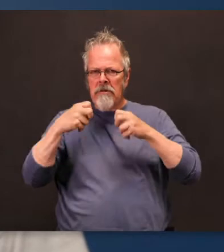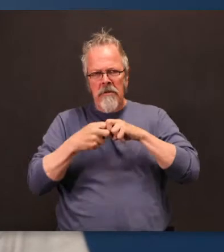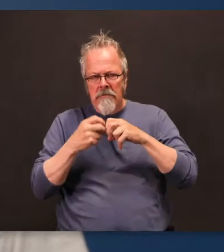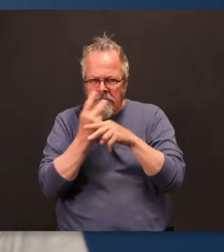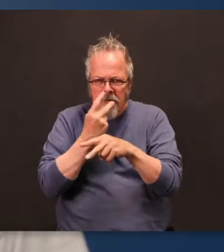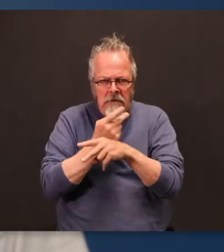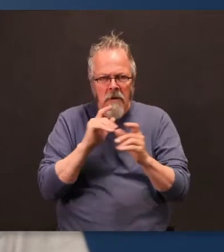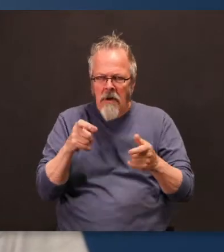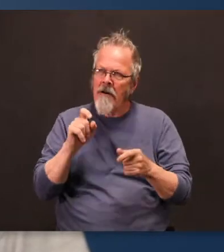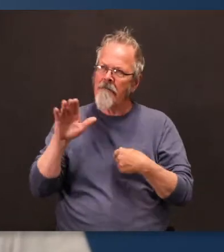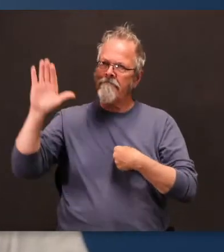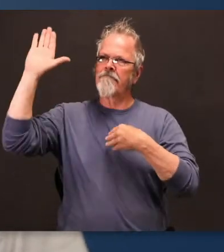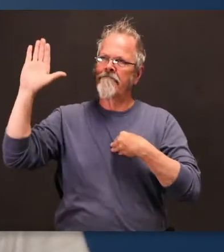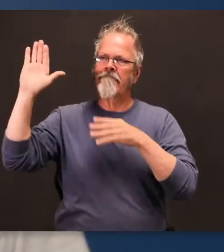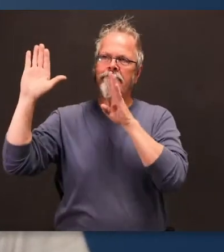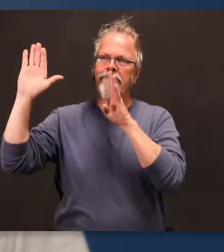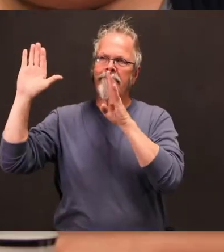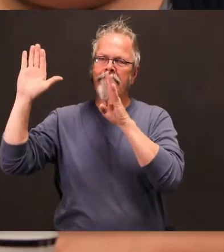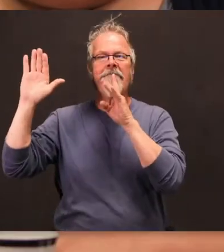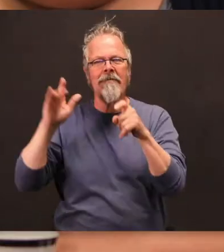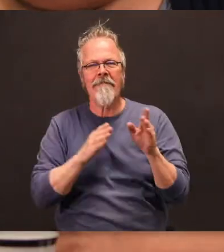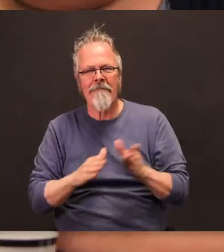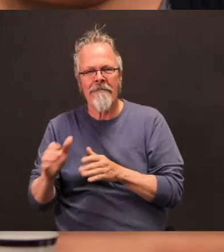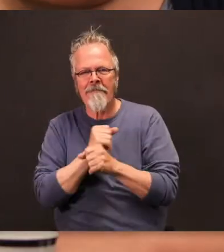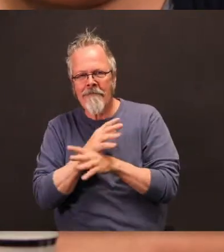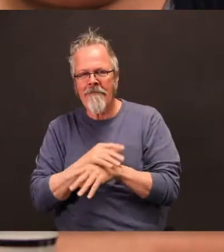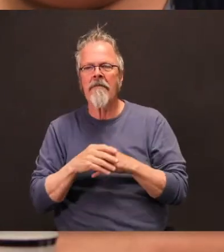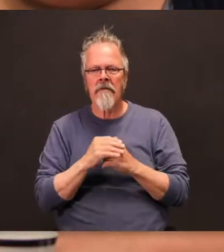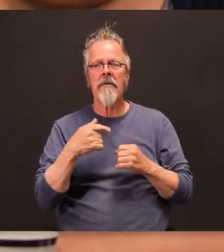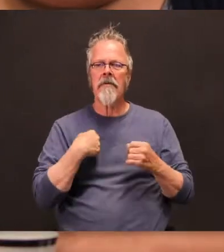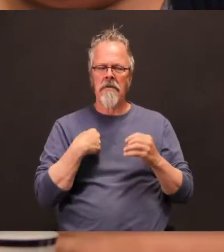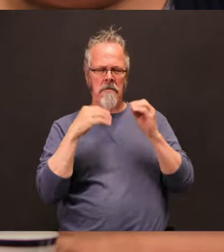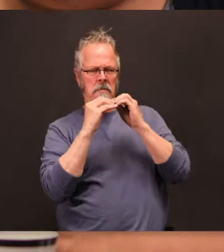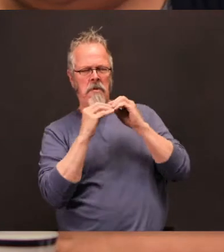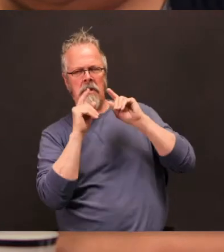on what is my problem. For me, it's more about going to my managers,